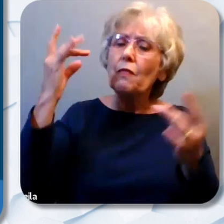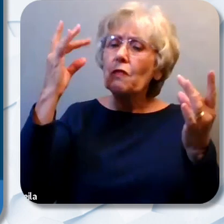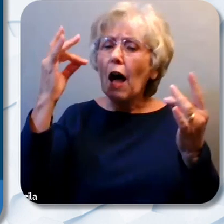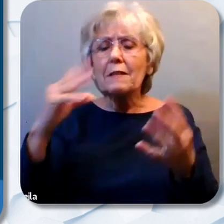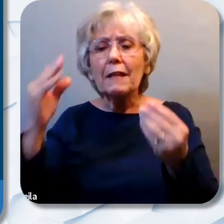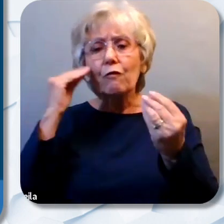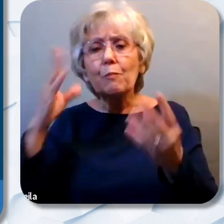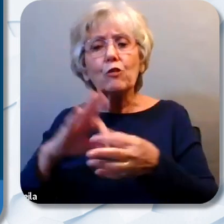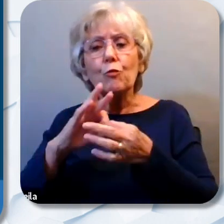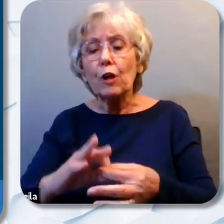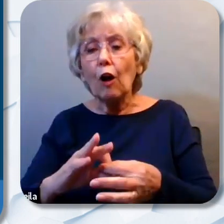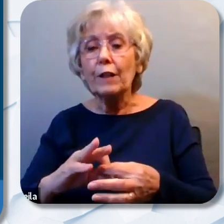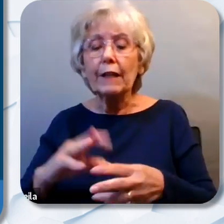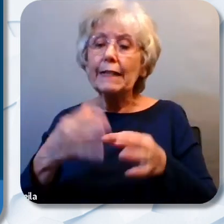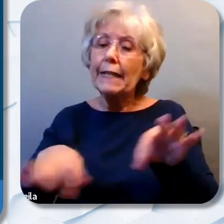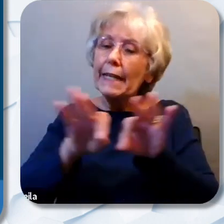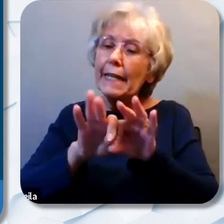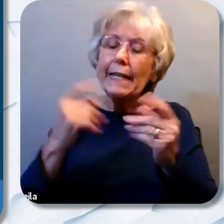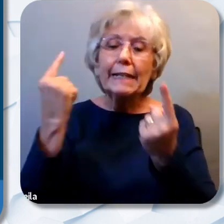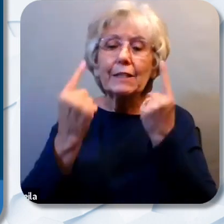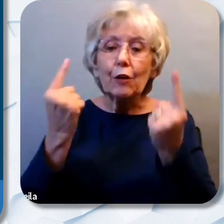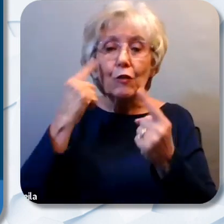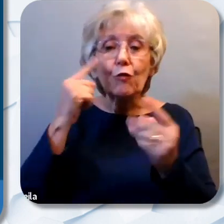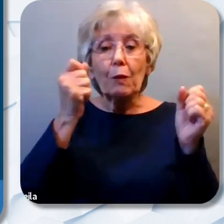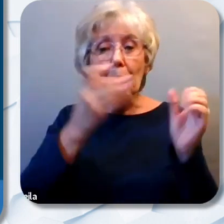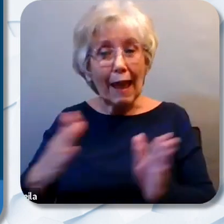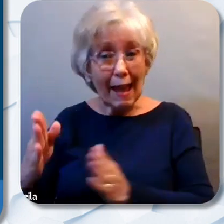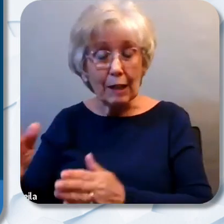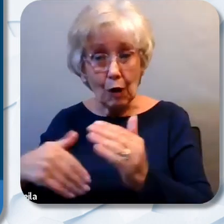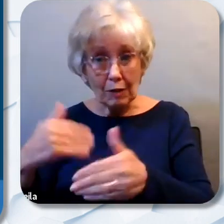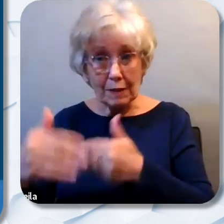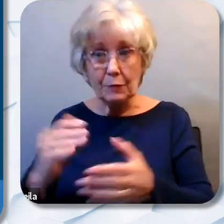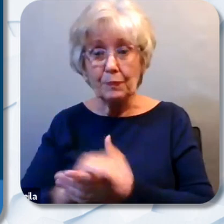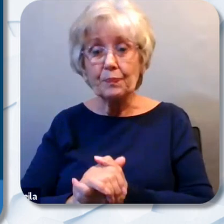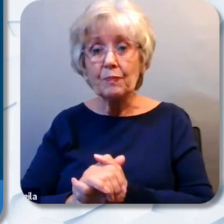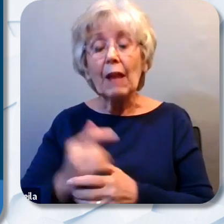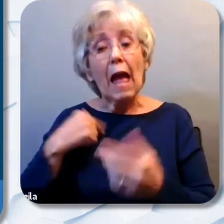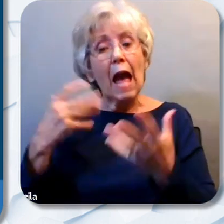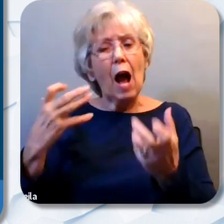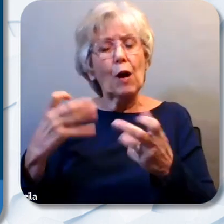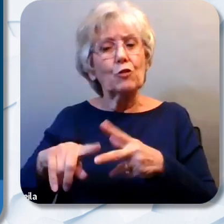information about some key considerations for the planning process. I want to launch one more poll,